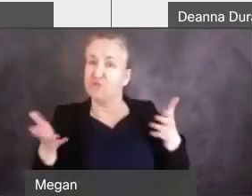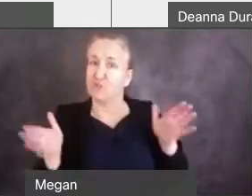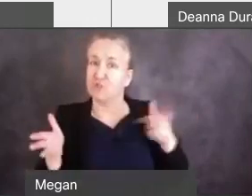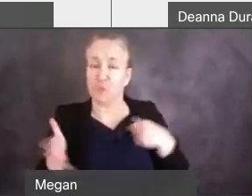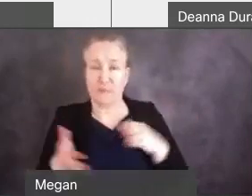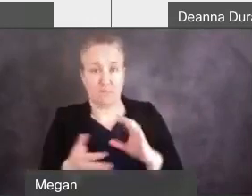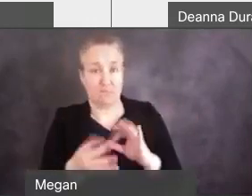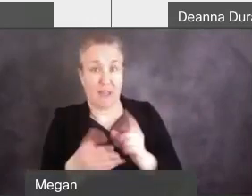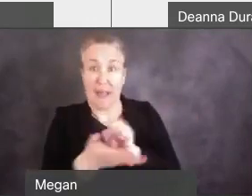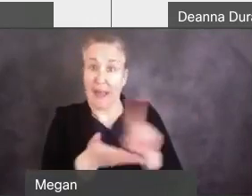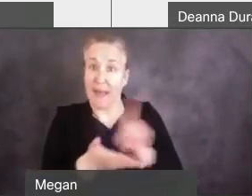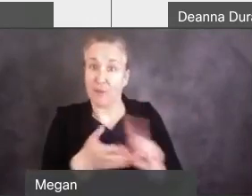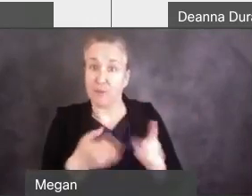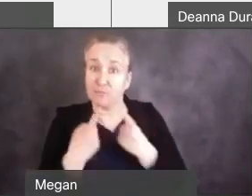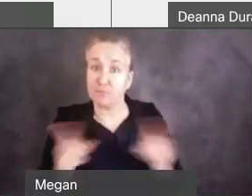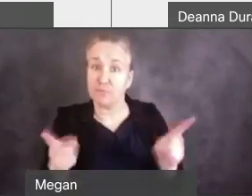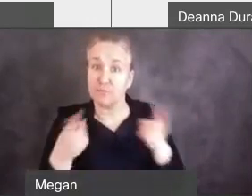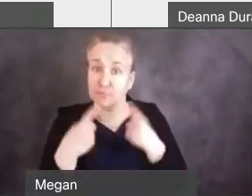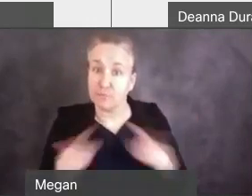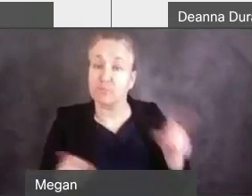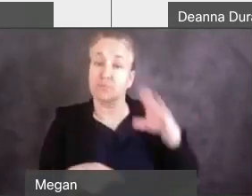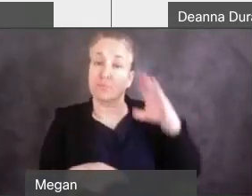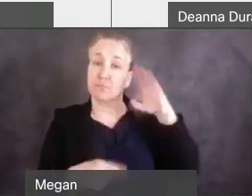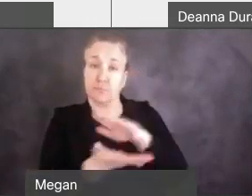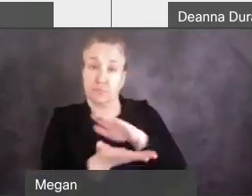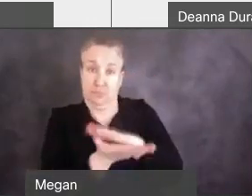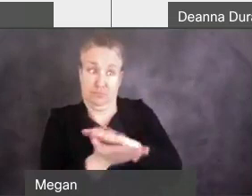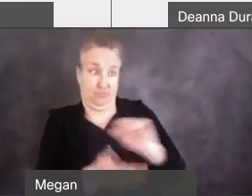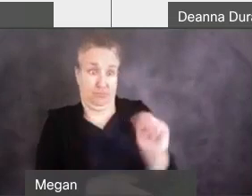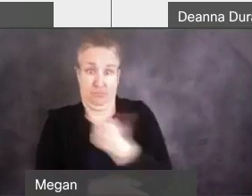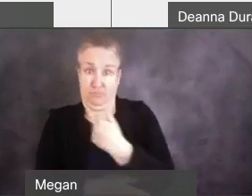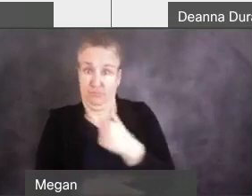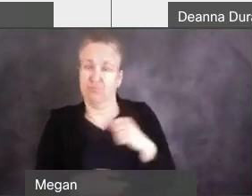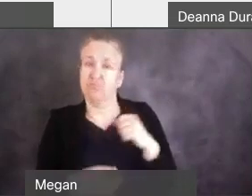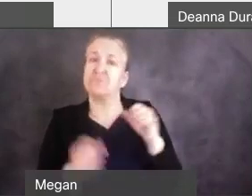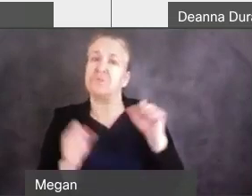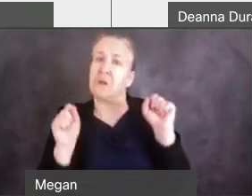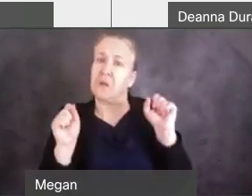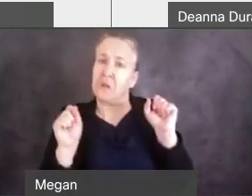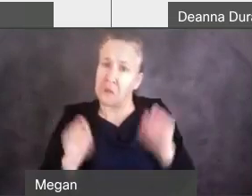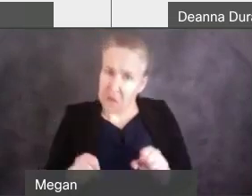every week, schools are able to put their children closer than six feet